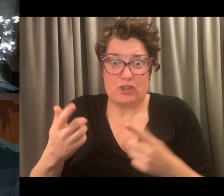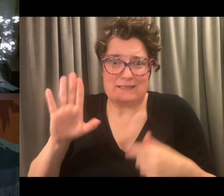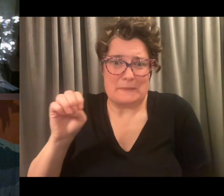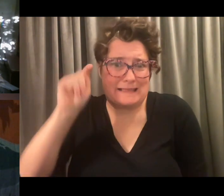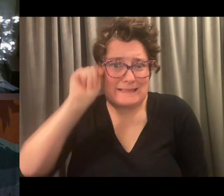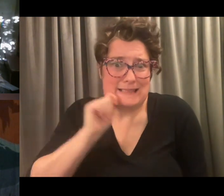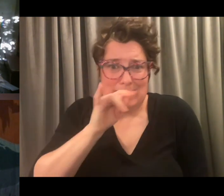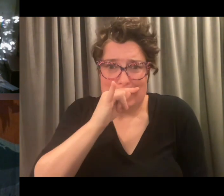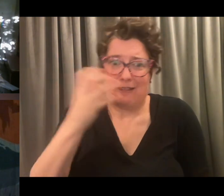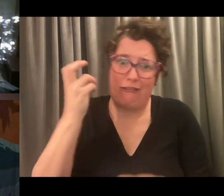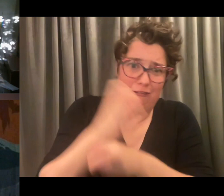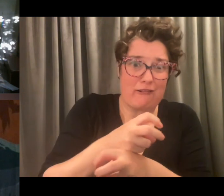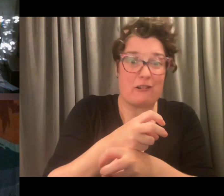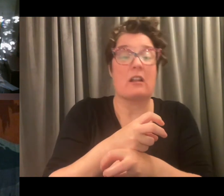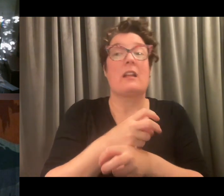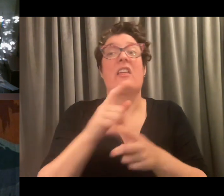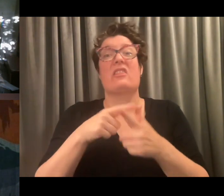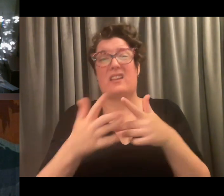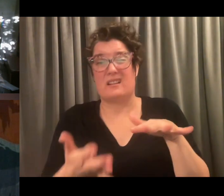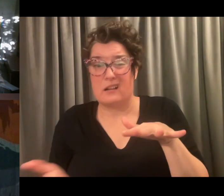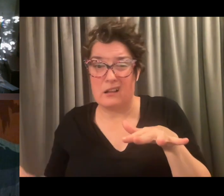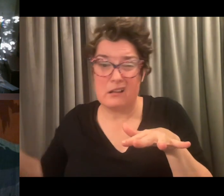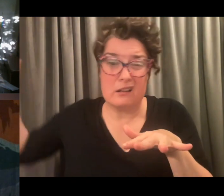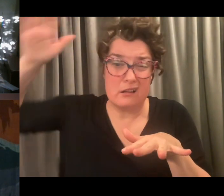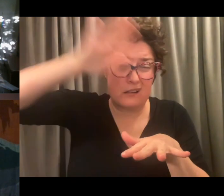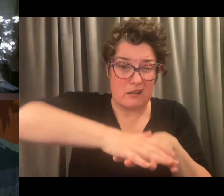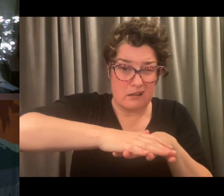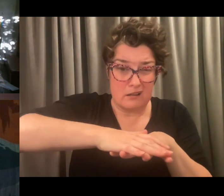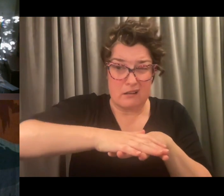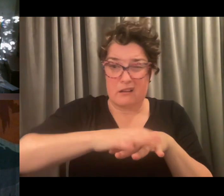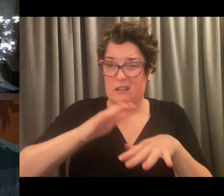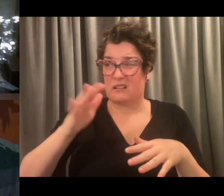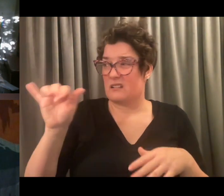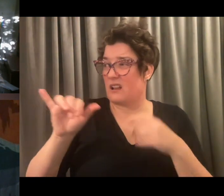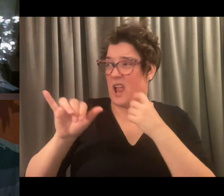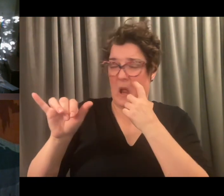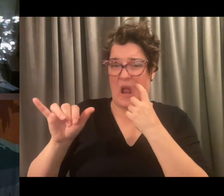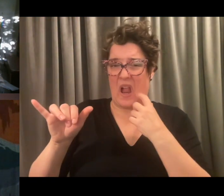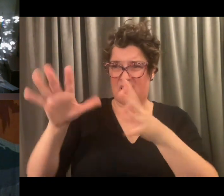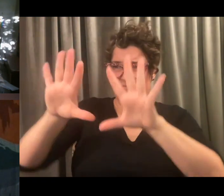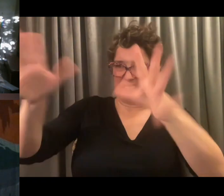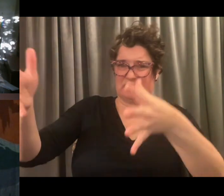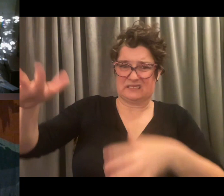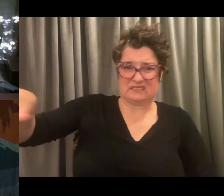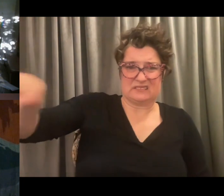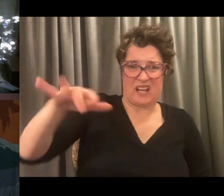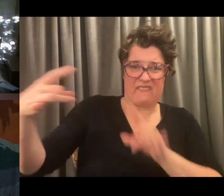like this huge like movement of hate that's like sweeping across our country. It just makes it seem impossible. Nomy: Mm-hmm.